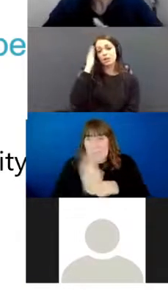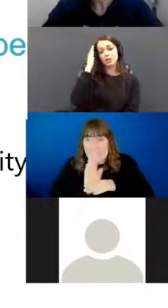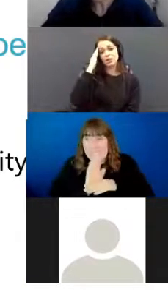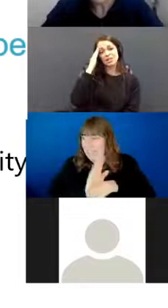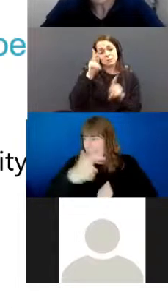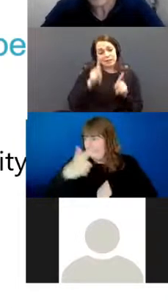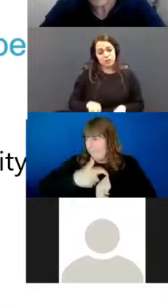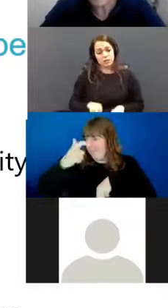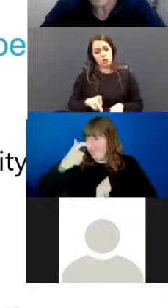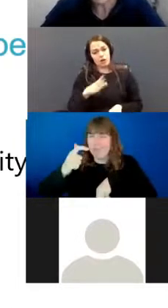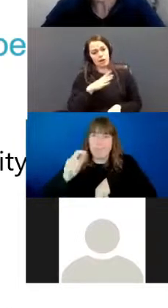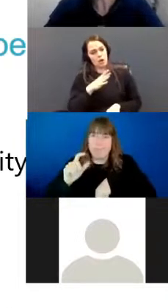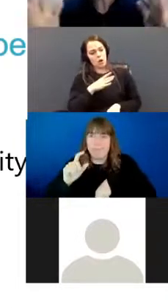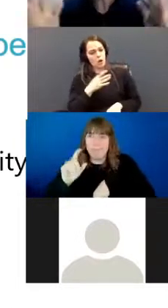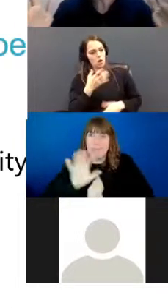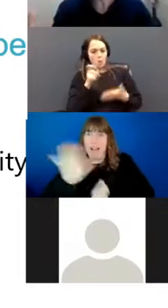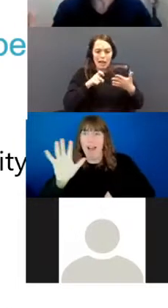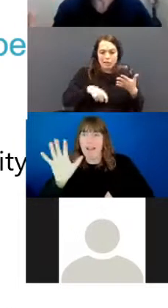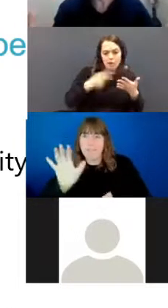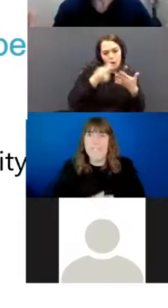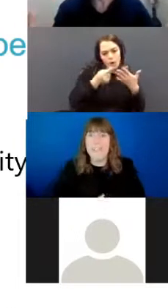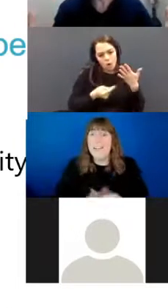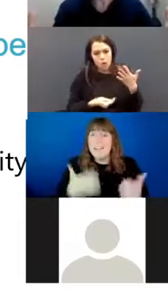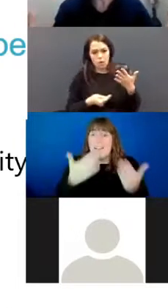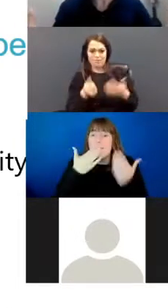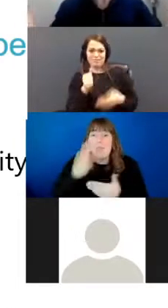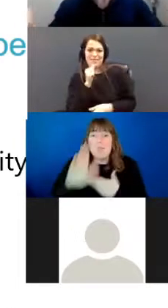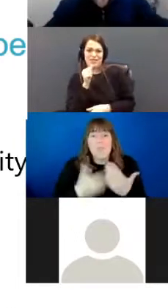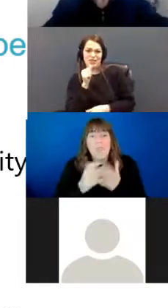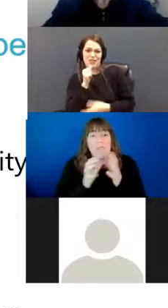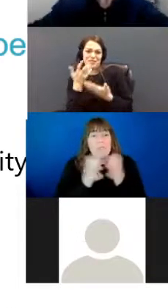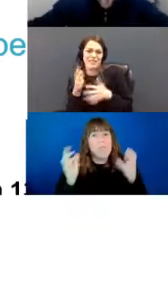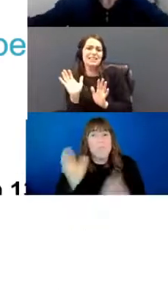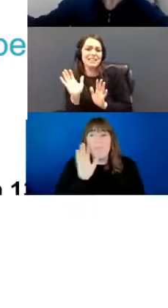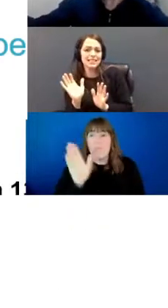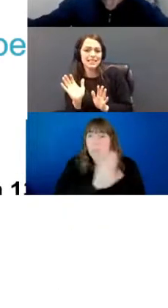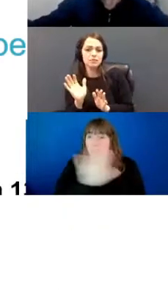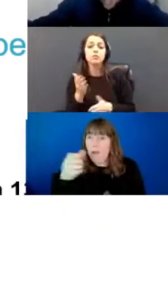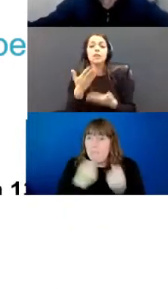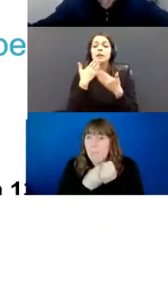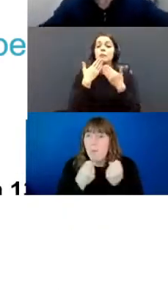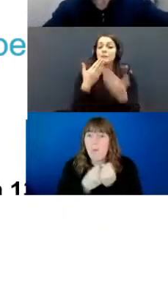thank you much angela and thank you everybody you know it's it's it's a challenge to come